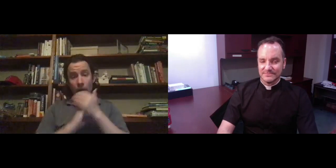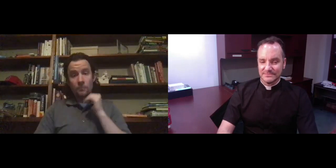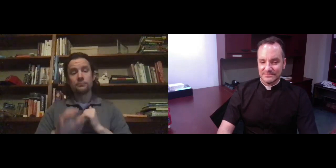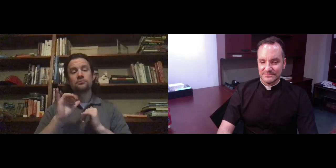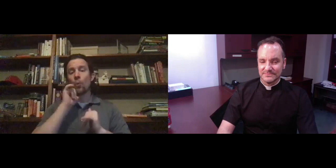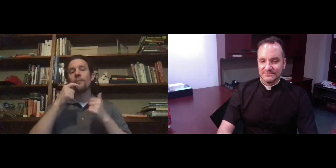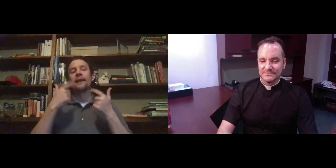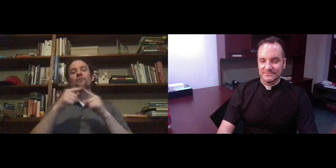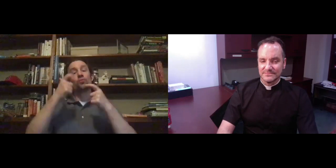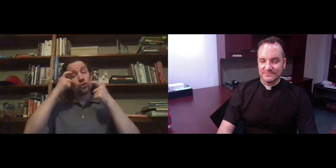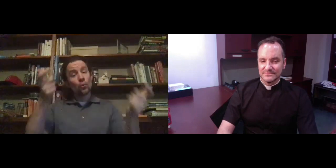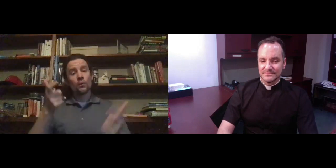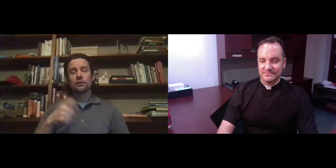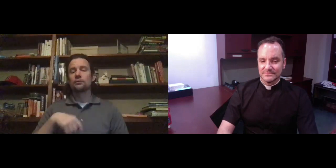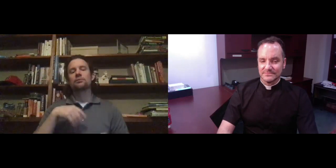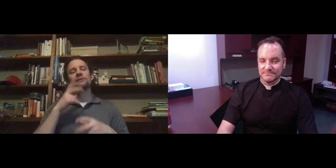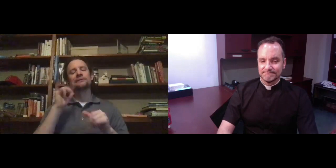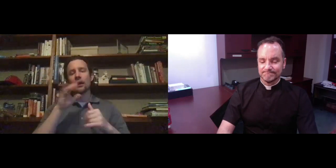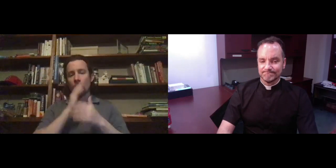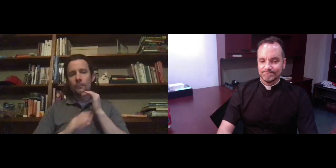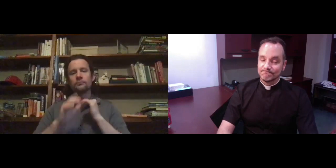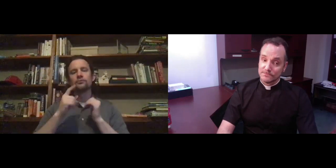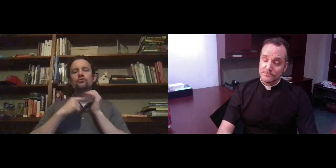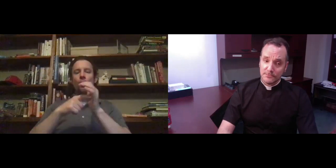patient with him, and if we are humble, and we are not